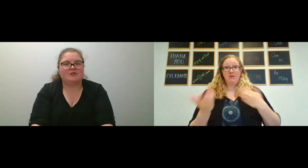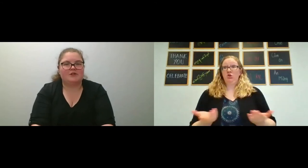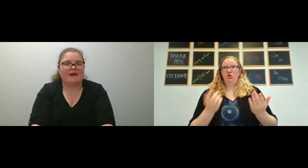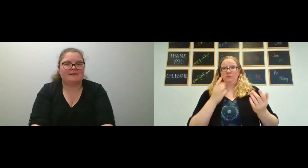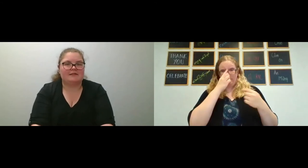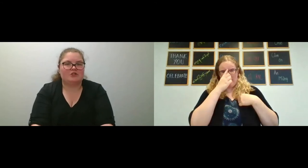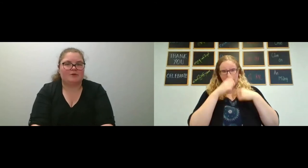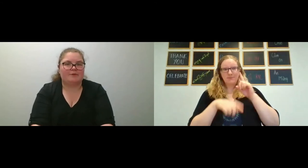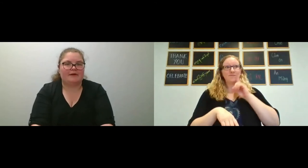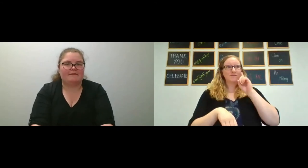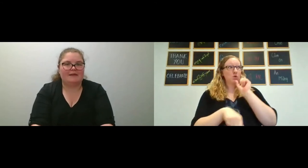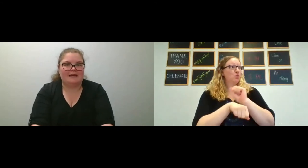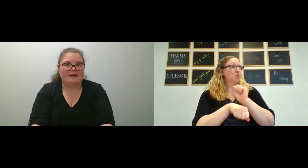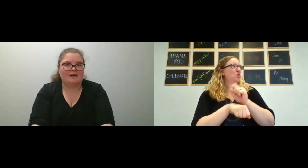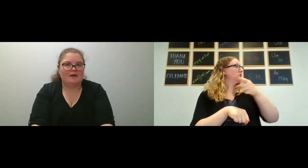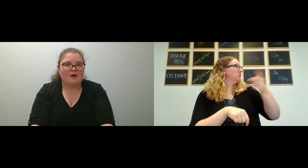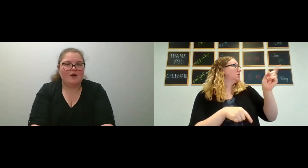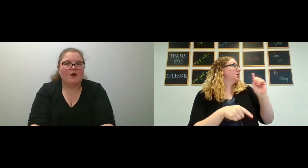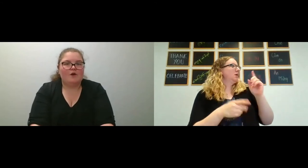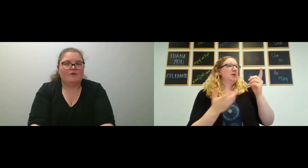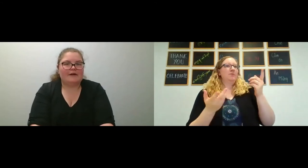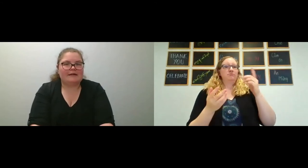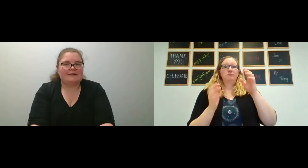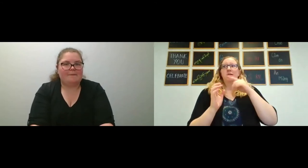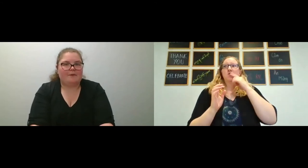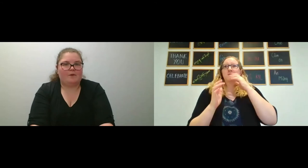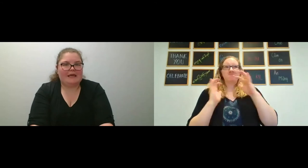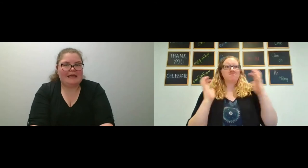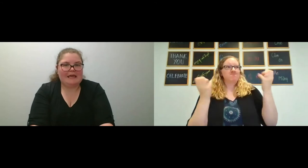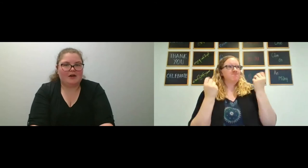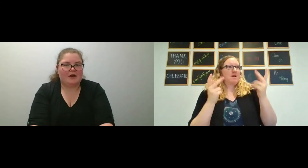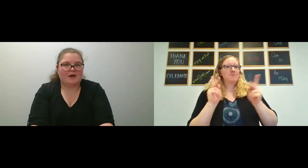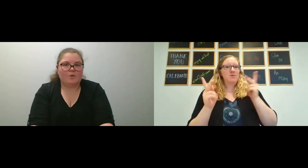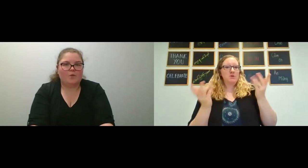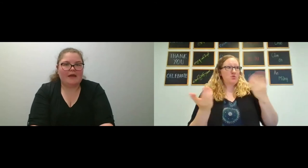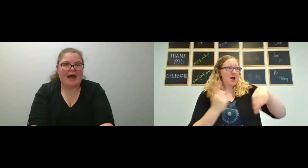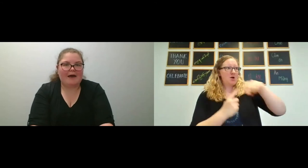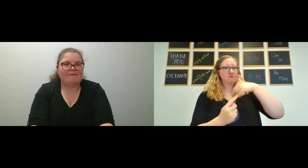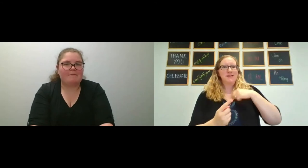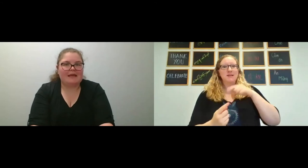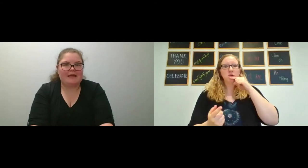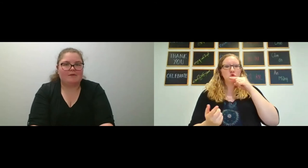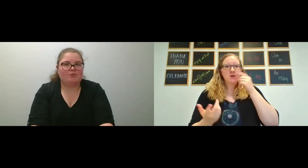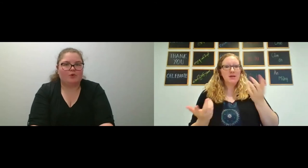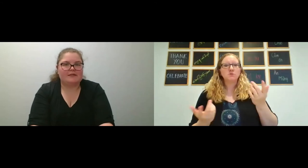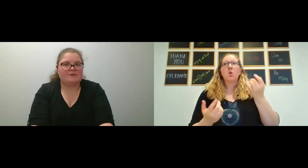and serve as an interpreter if needed. For example, here, we have many employees